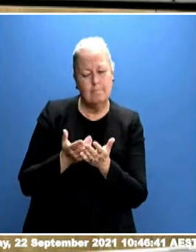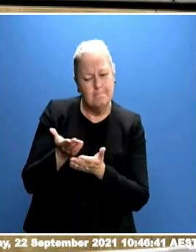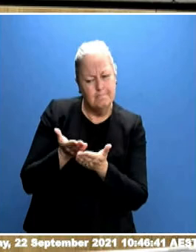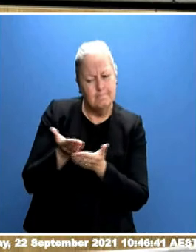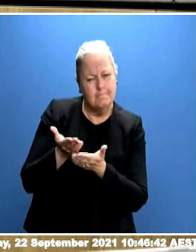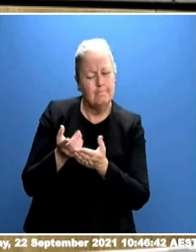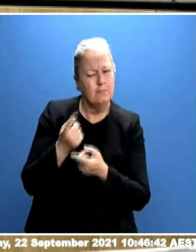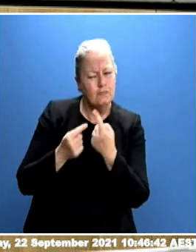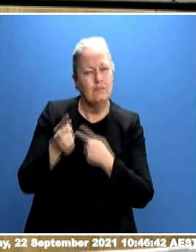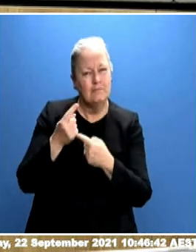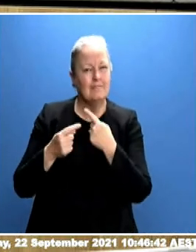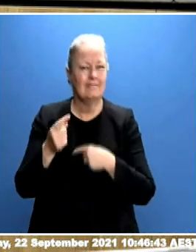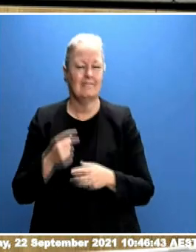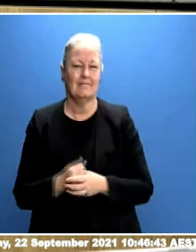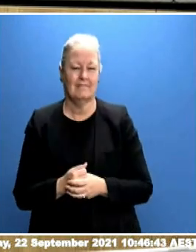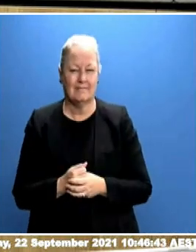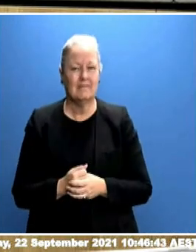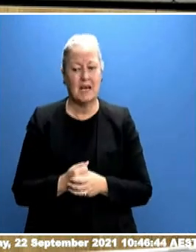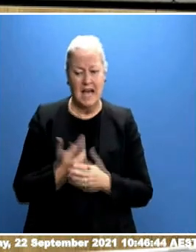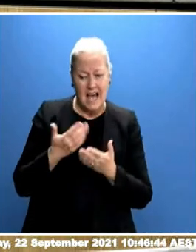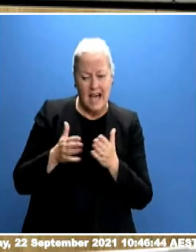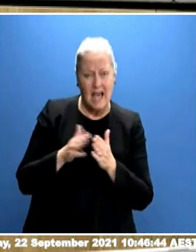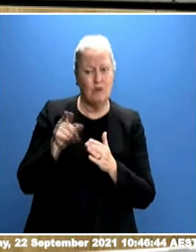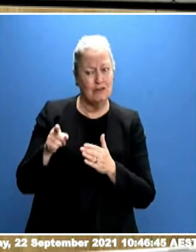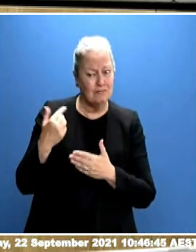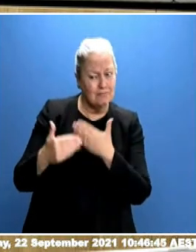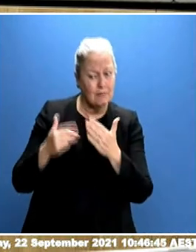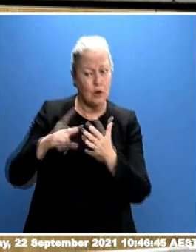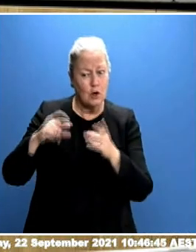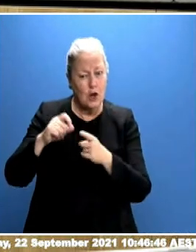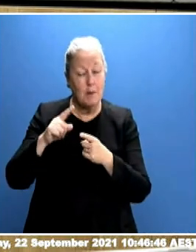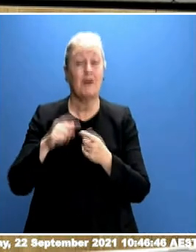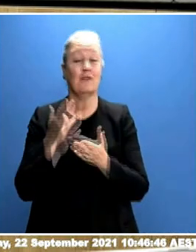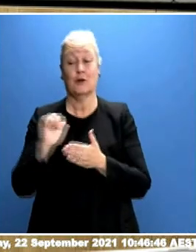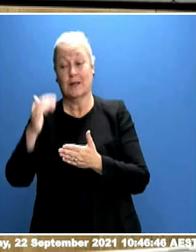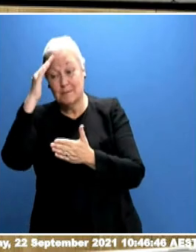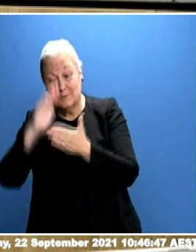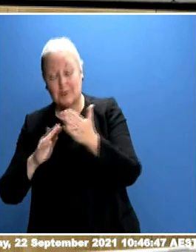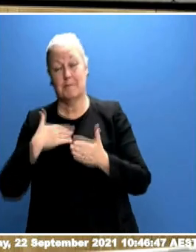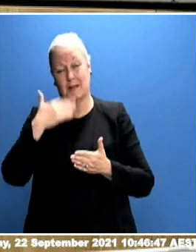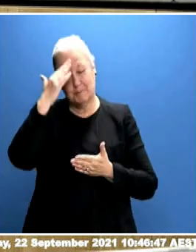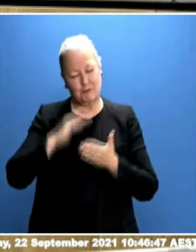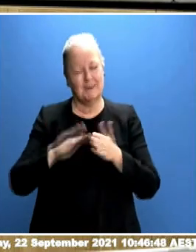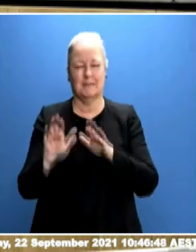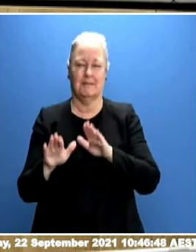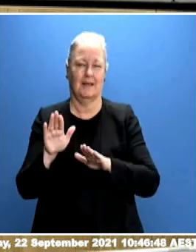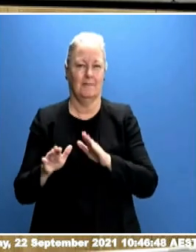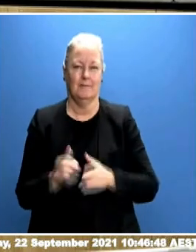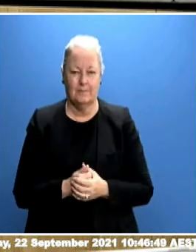see how she was coping. It was pretty much the same. Do you think other First Nations people,